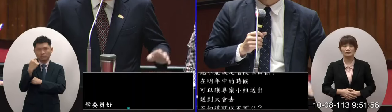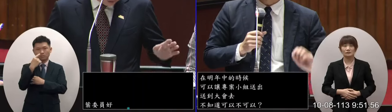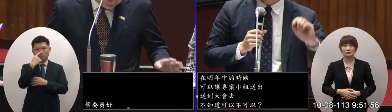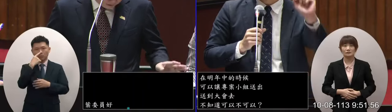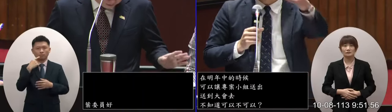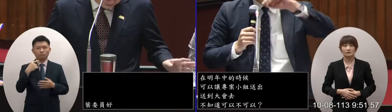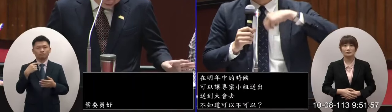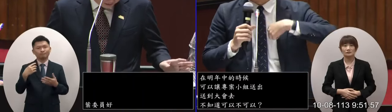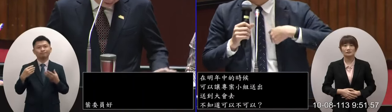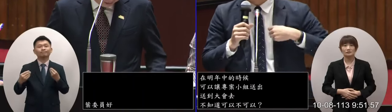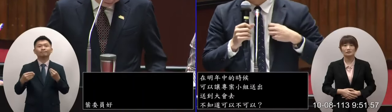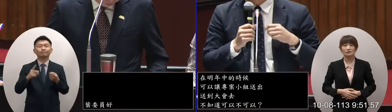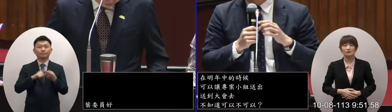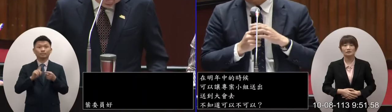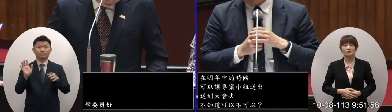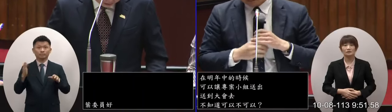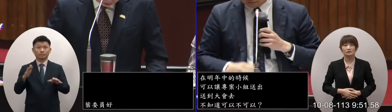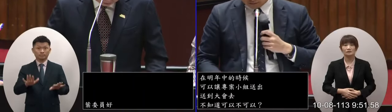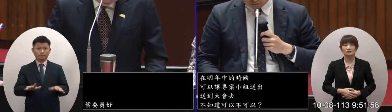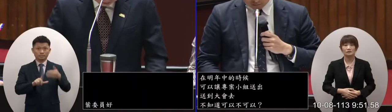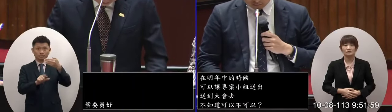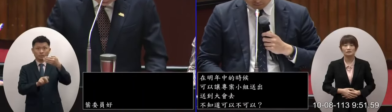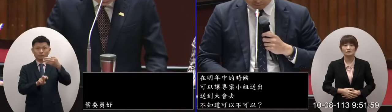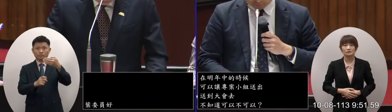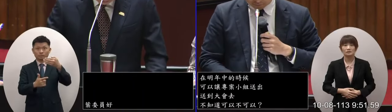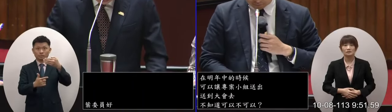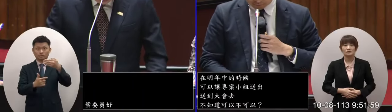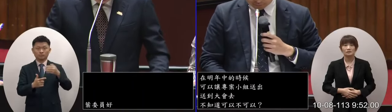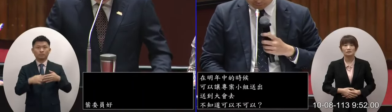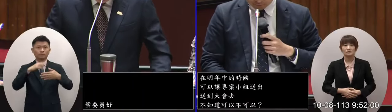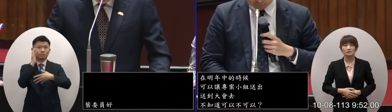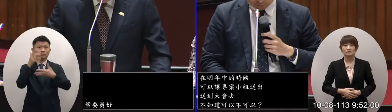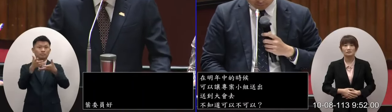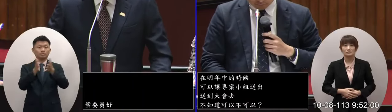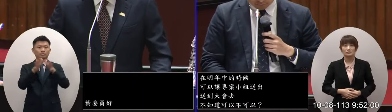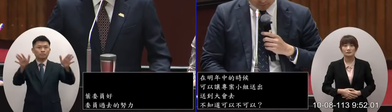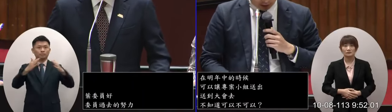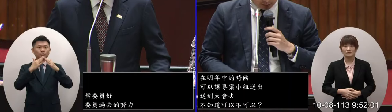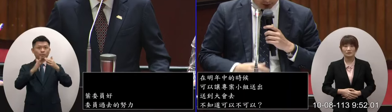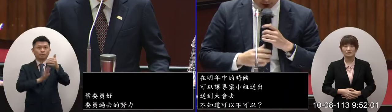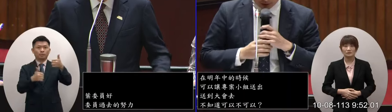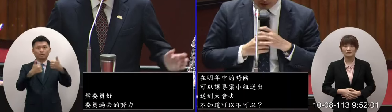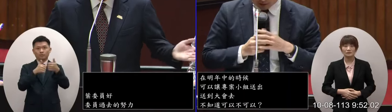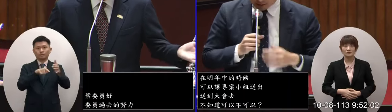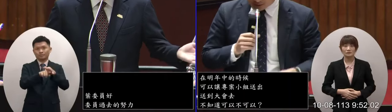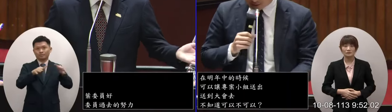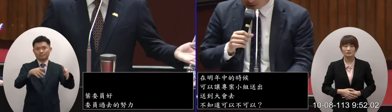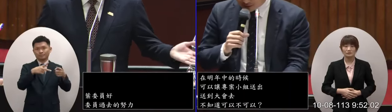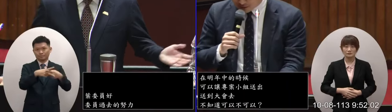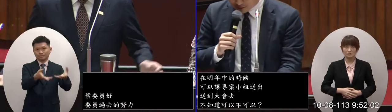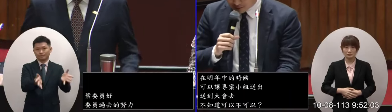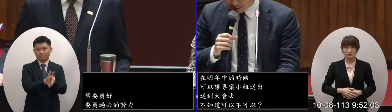but I I know that on September 26th, the Ministry of Interior is convening a task force of the Metropolitan Committee, asking the minister to explain